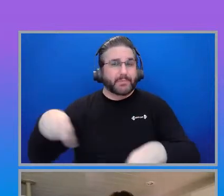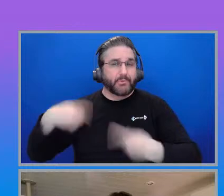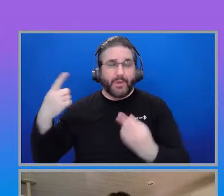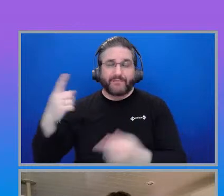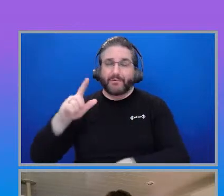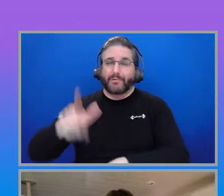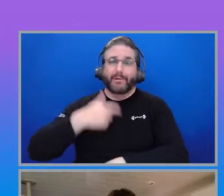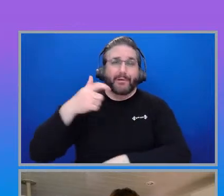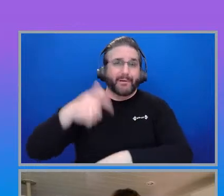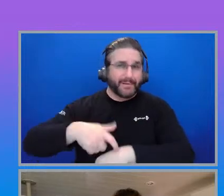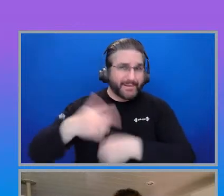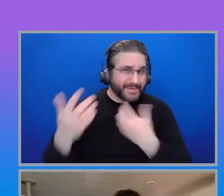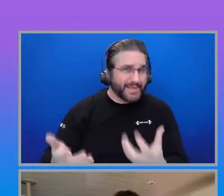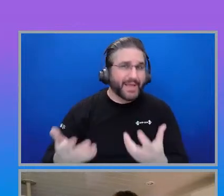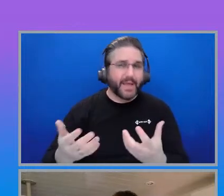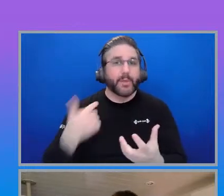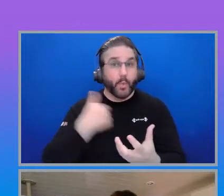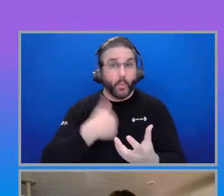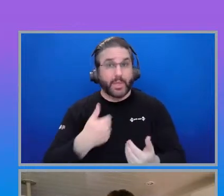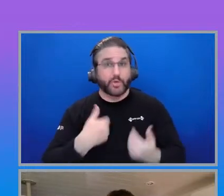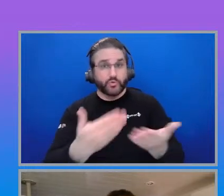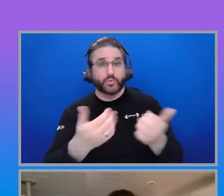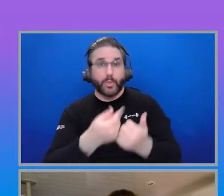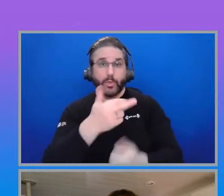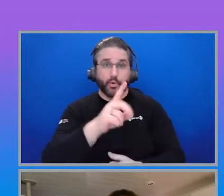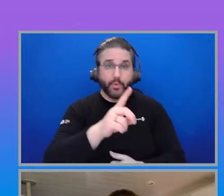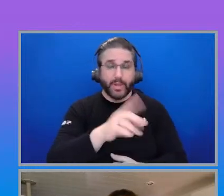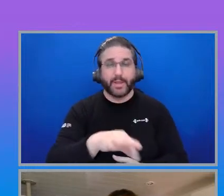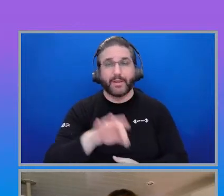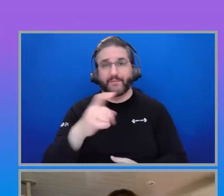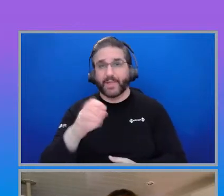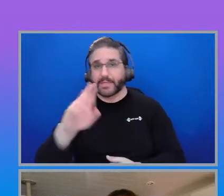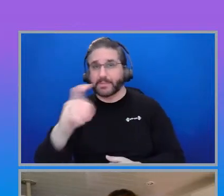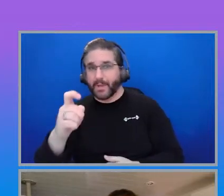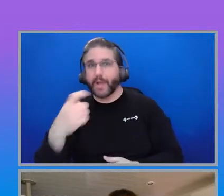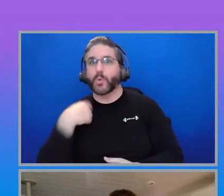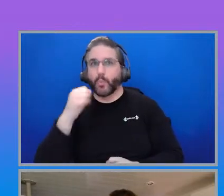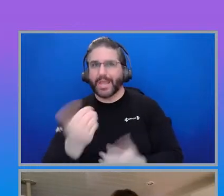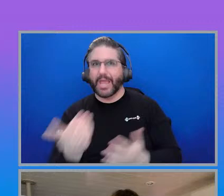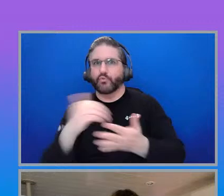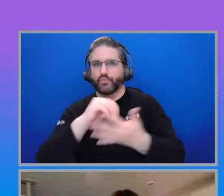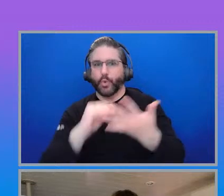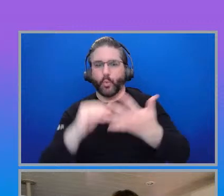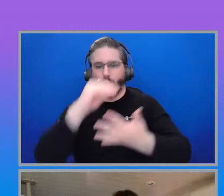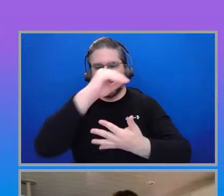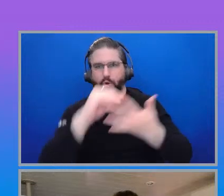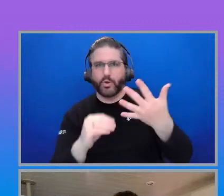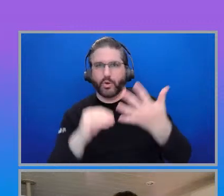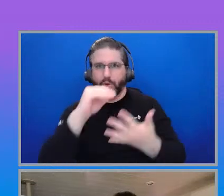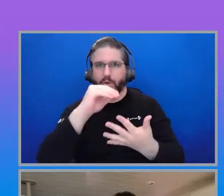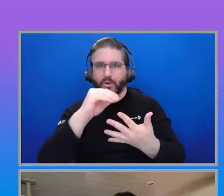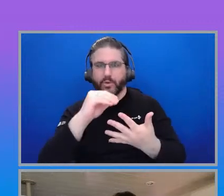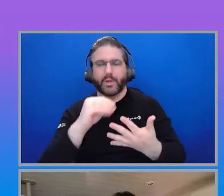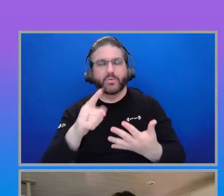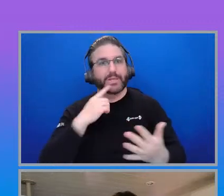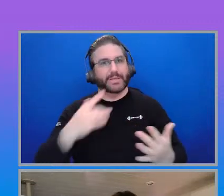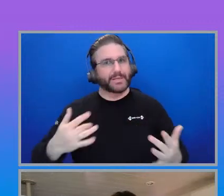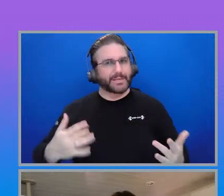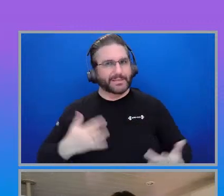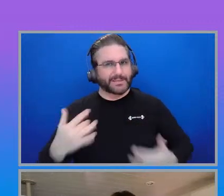that we introduced with Grid and flexbox, and the fact that we can do reordering. And it's